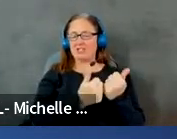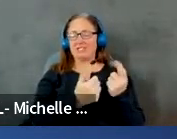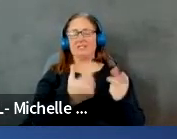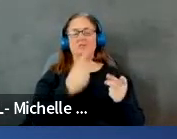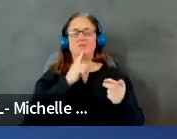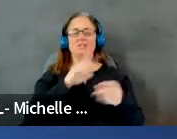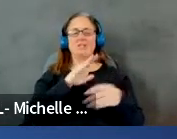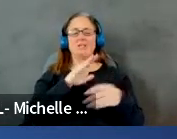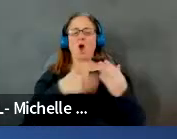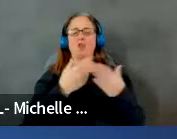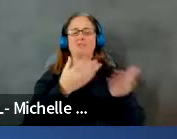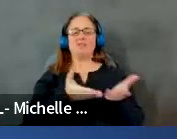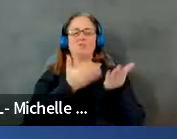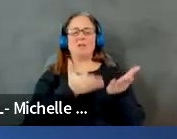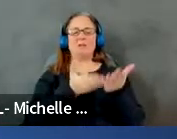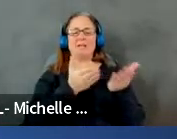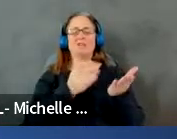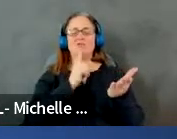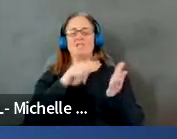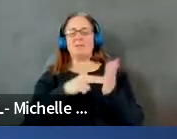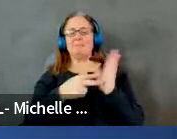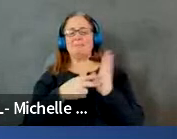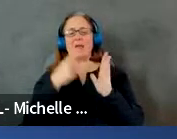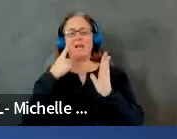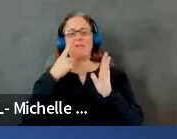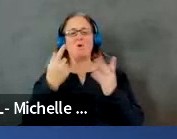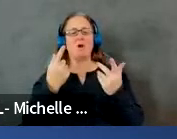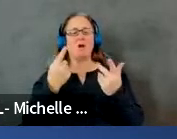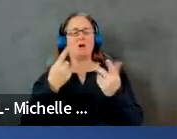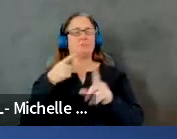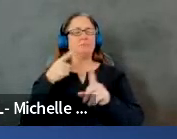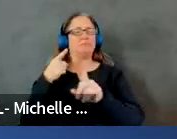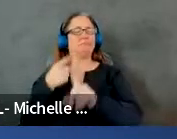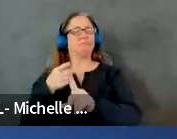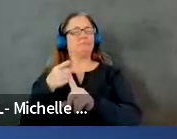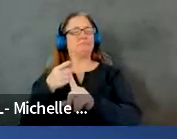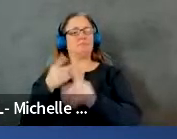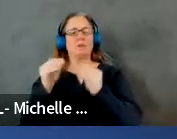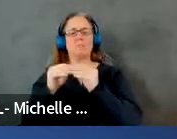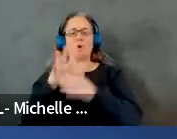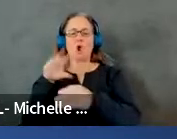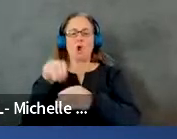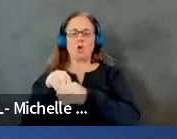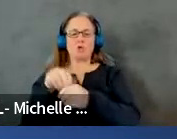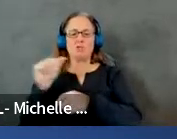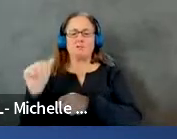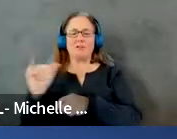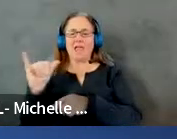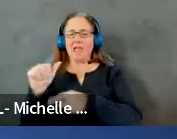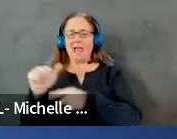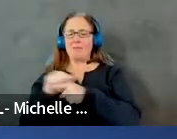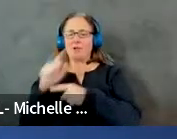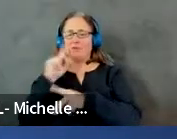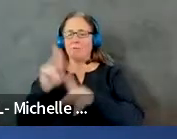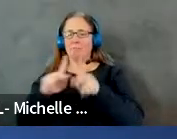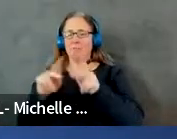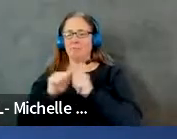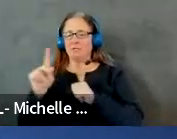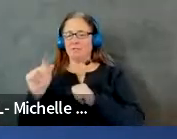are meant kind of to move towards more inclusive AI practices for people with disabilities.